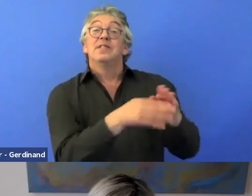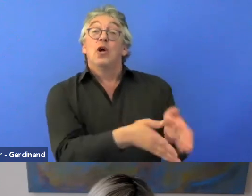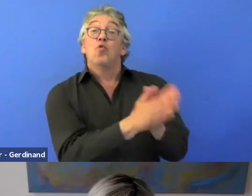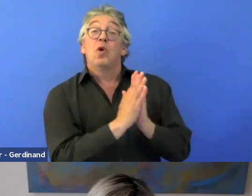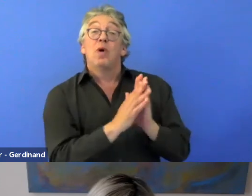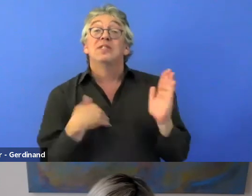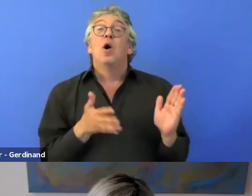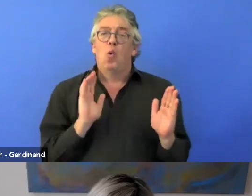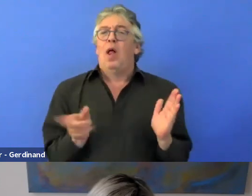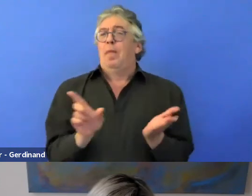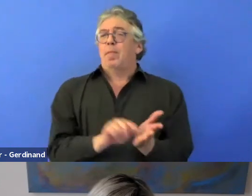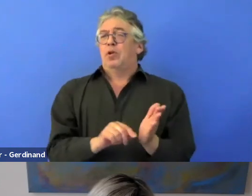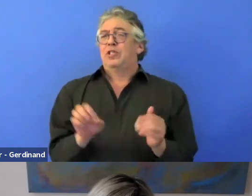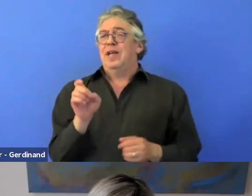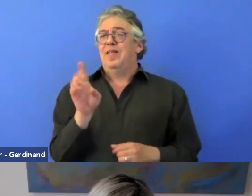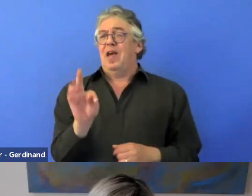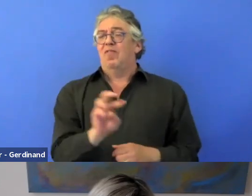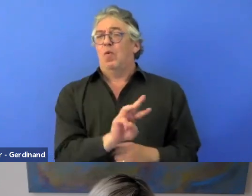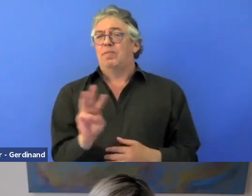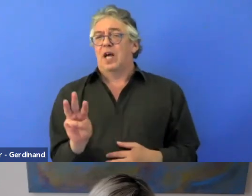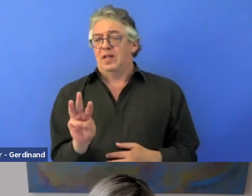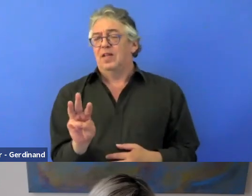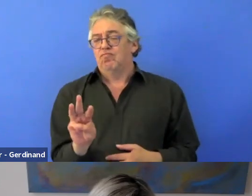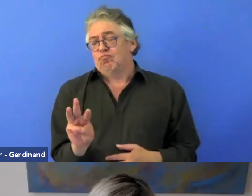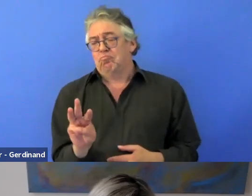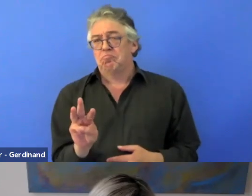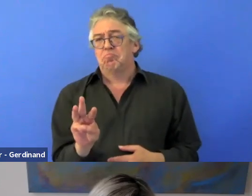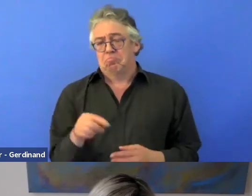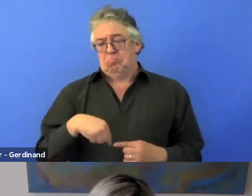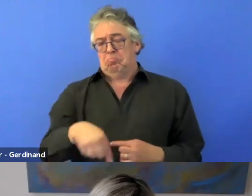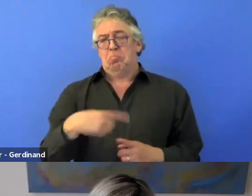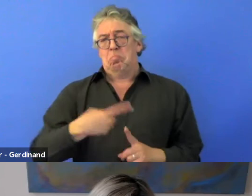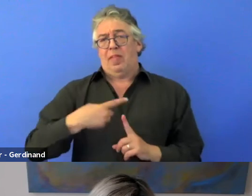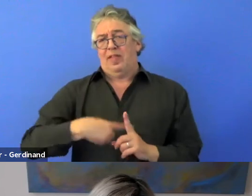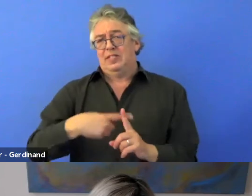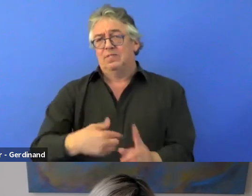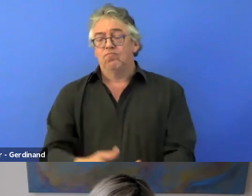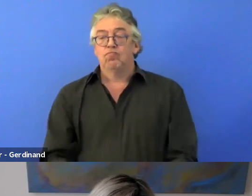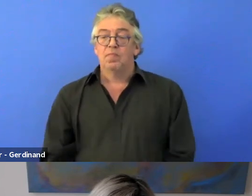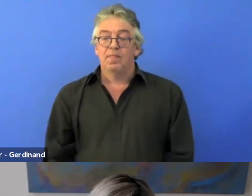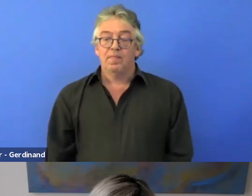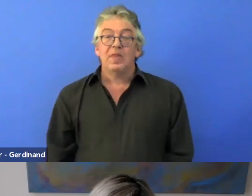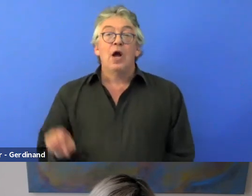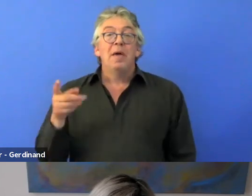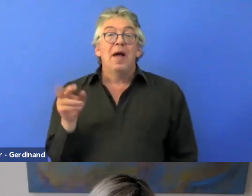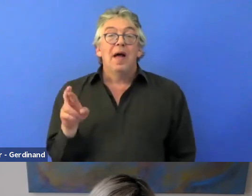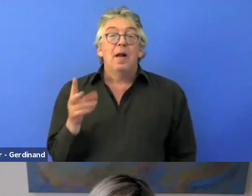This work will be during the coming months. Also Chiara responded in the chat.